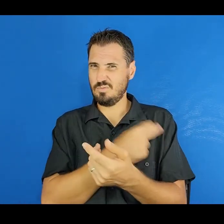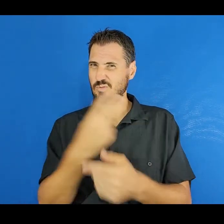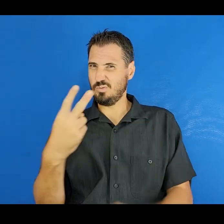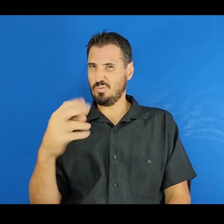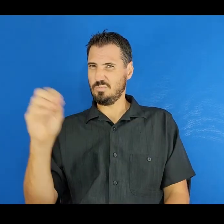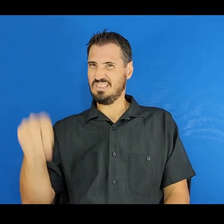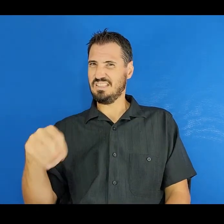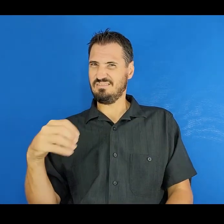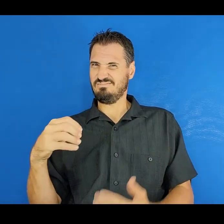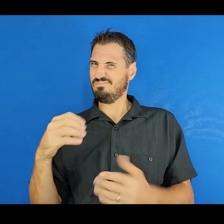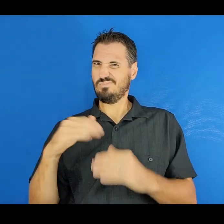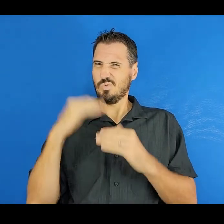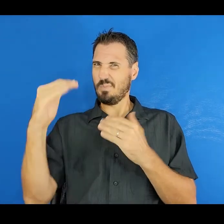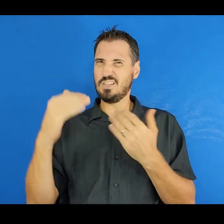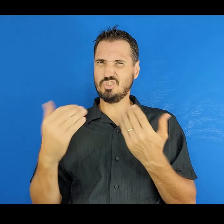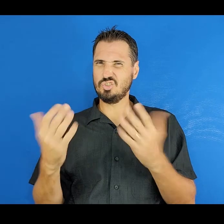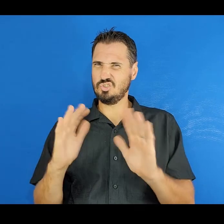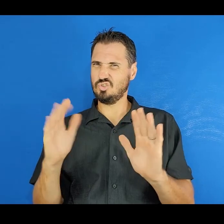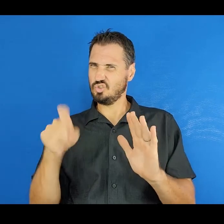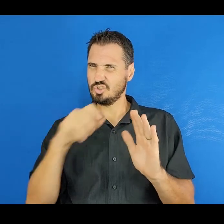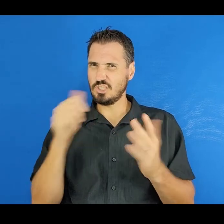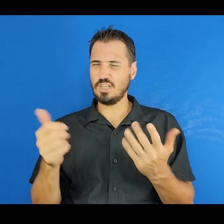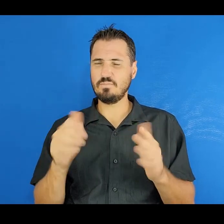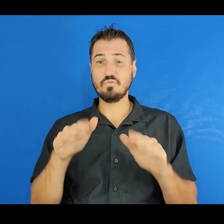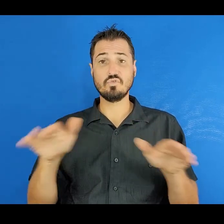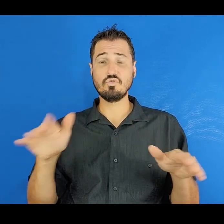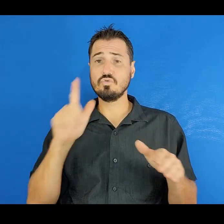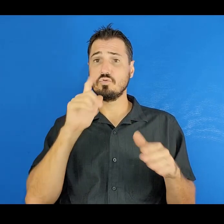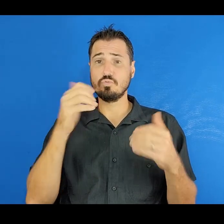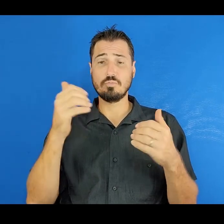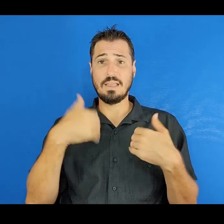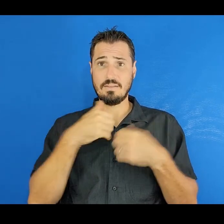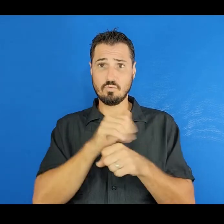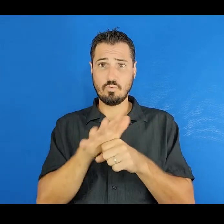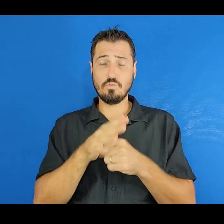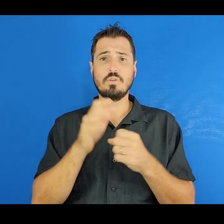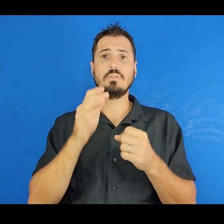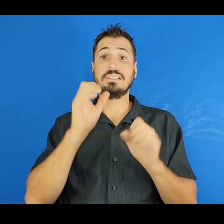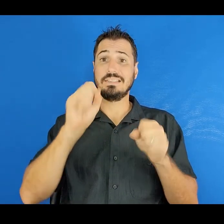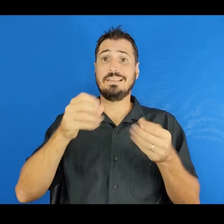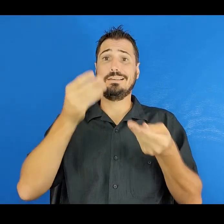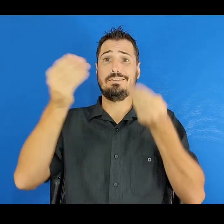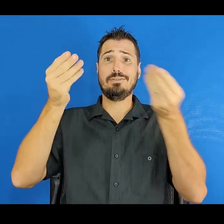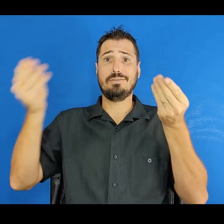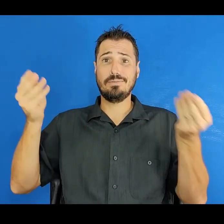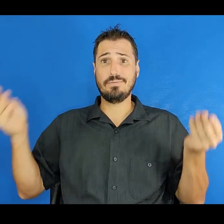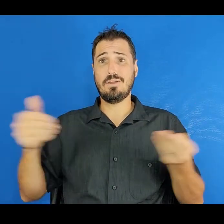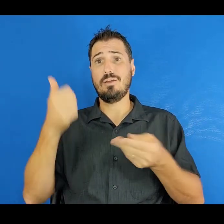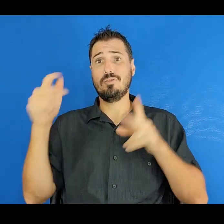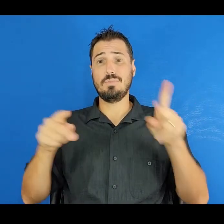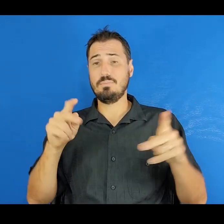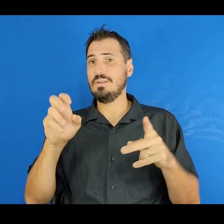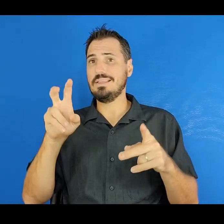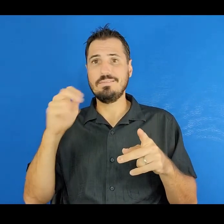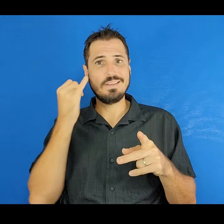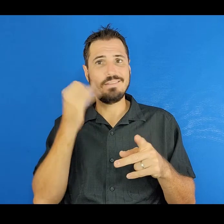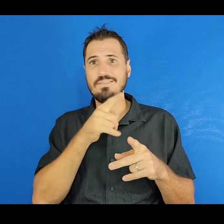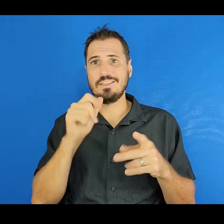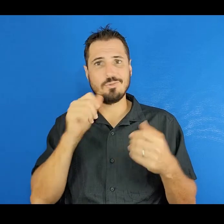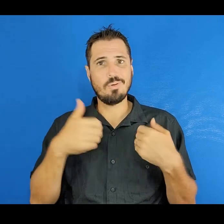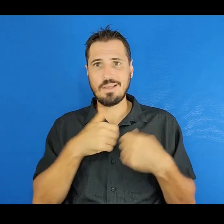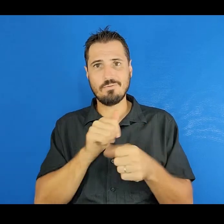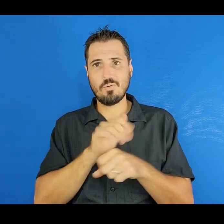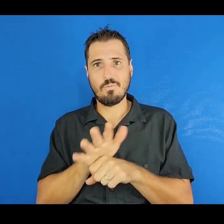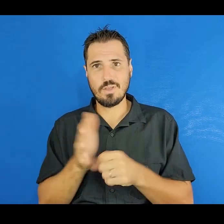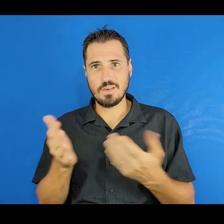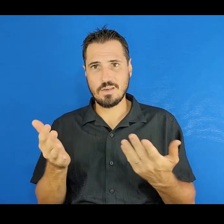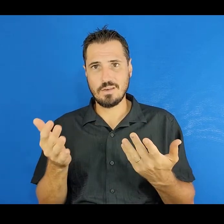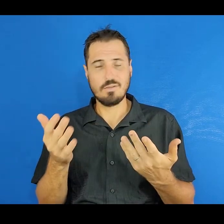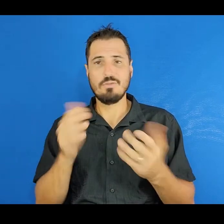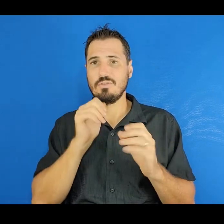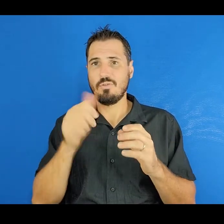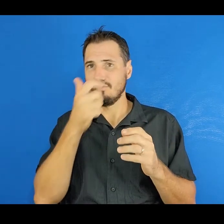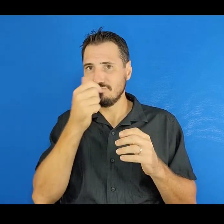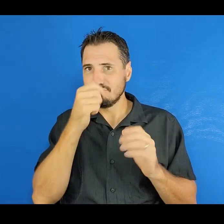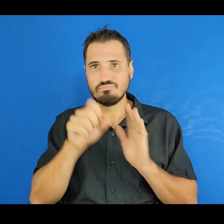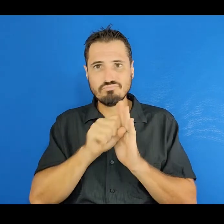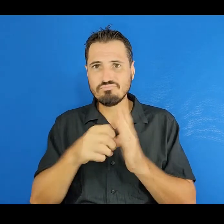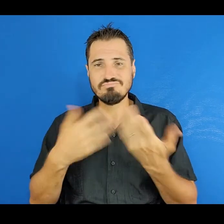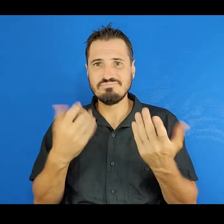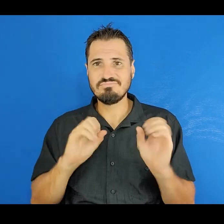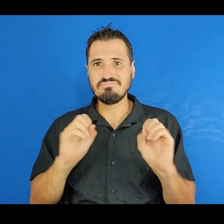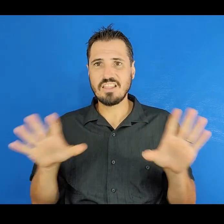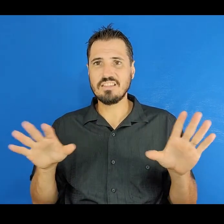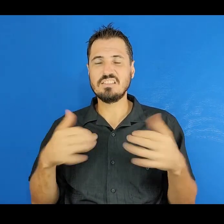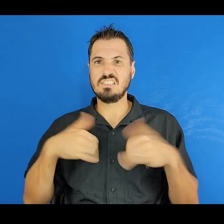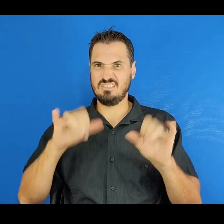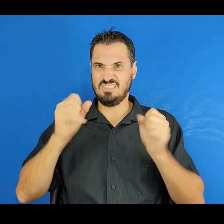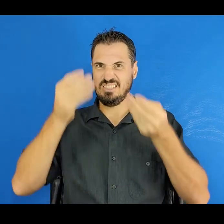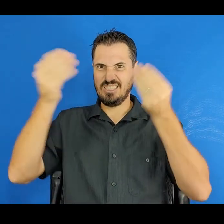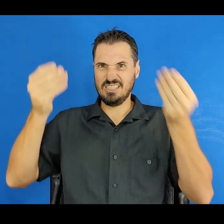Children who are infected can transmit the coronavirus to others, even if they have no symptoms. The COVID-19 vaccination protects the child and reduces the chance that they’ll transmit the